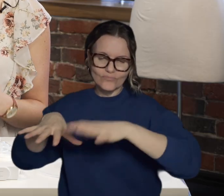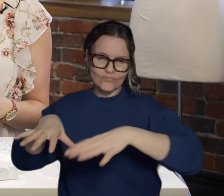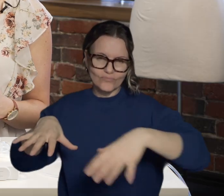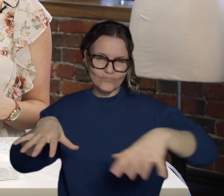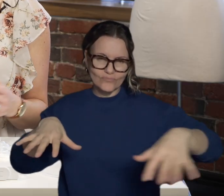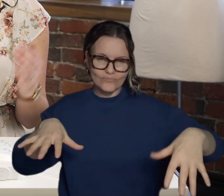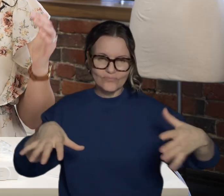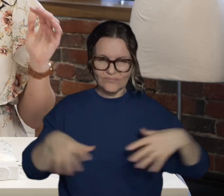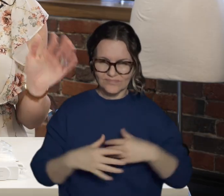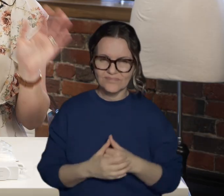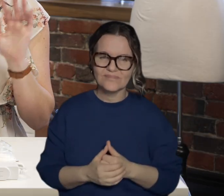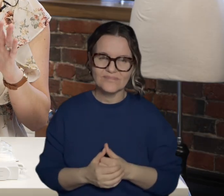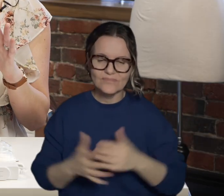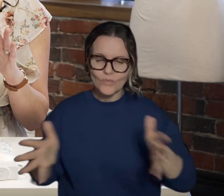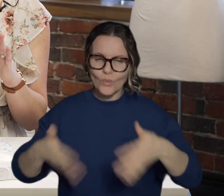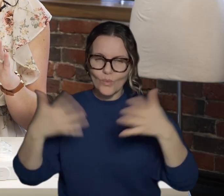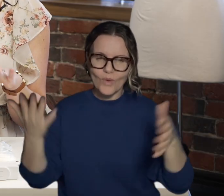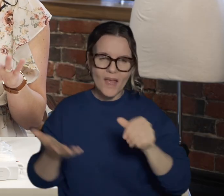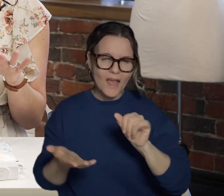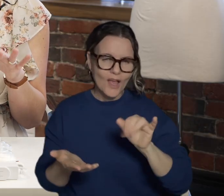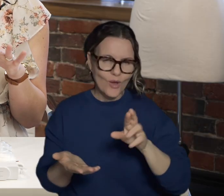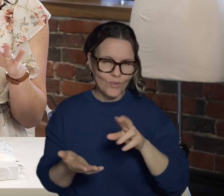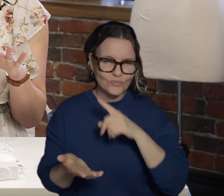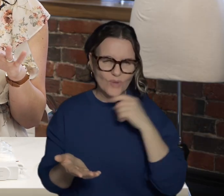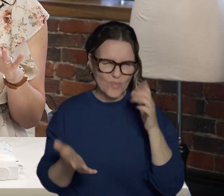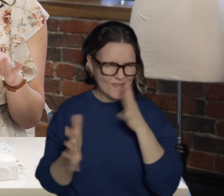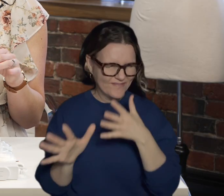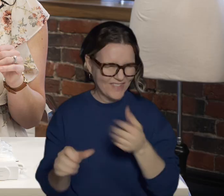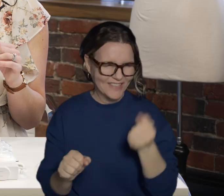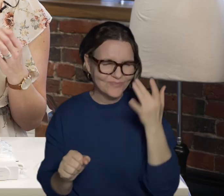come out of the boiling water you're just going to put them to the side on a clean towel or on